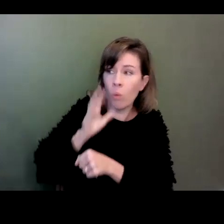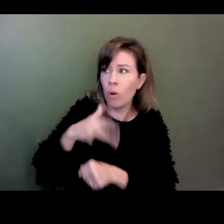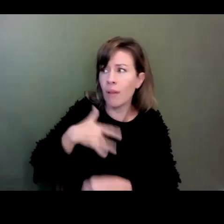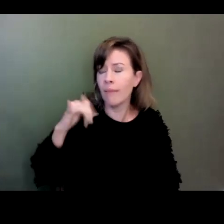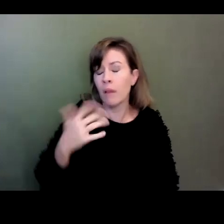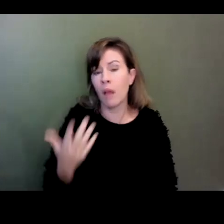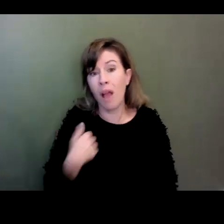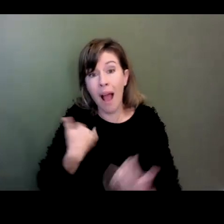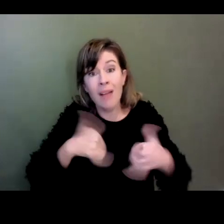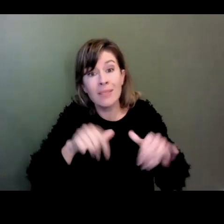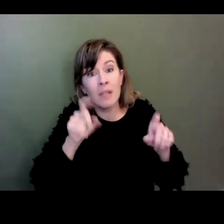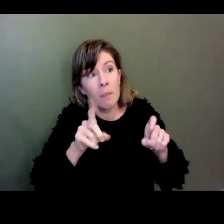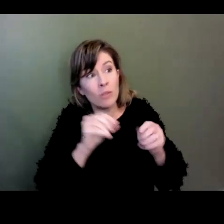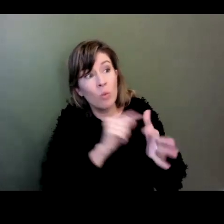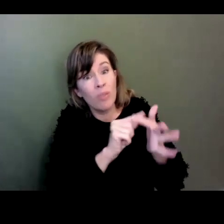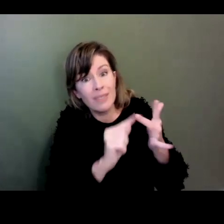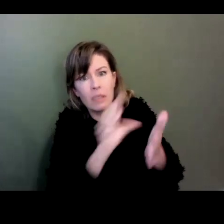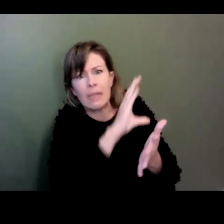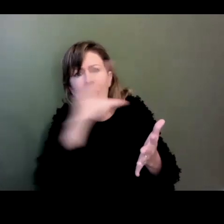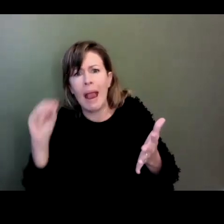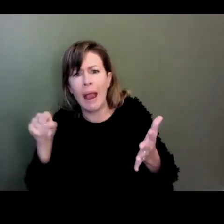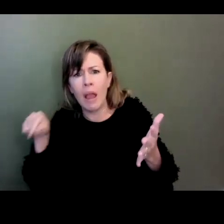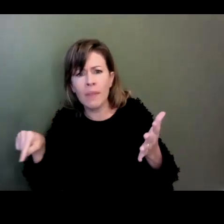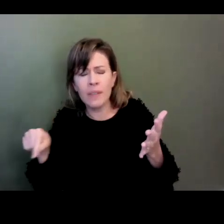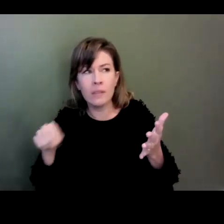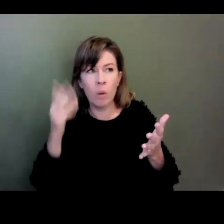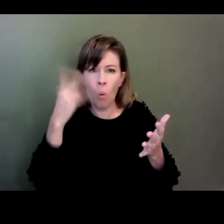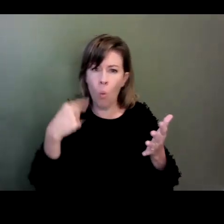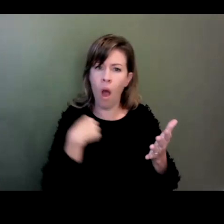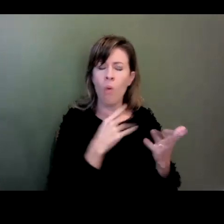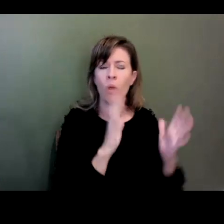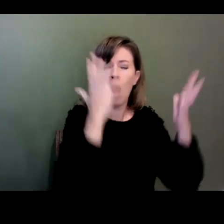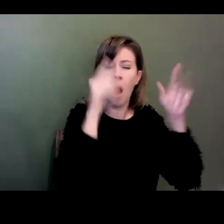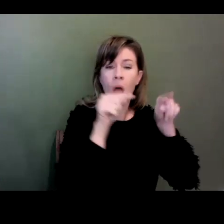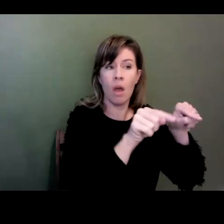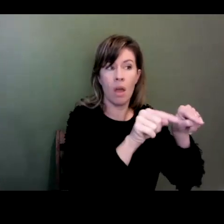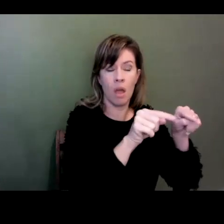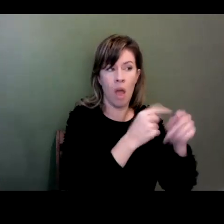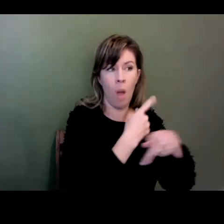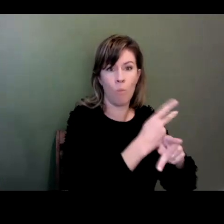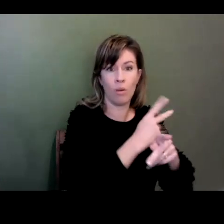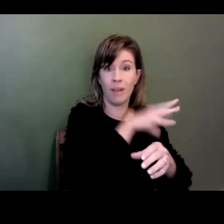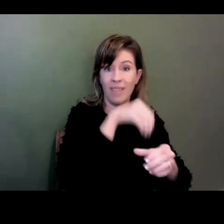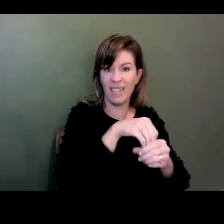burdened. So why are we celebrating other ways of productivity within the academy? That's a very